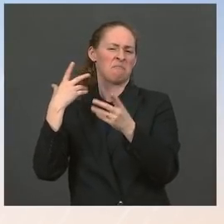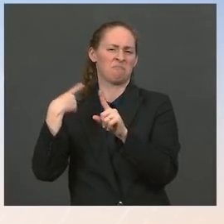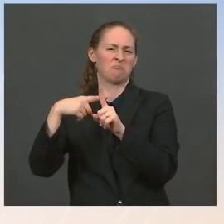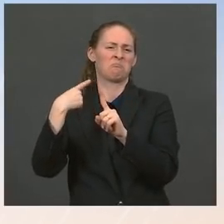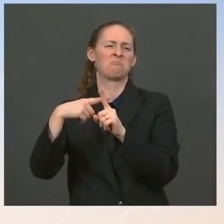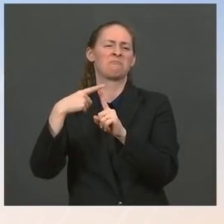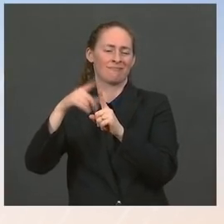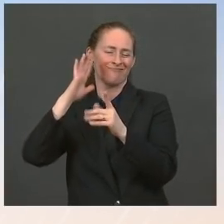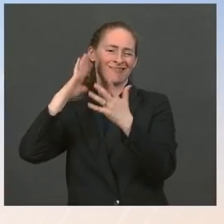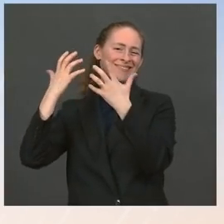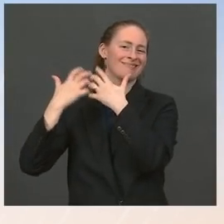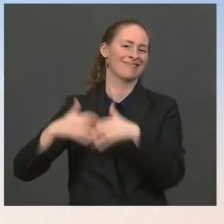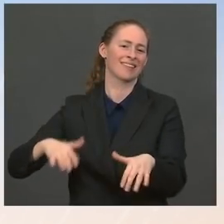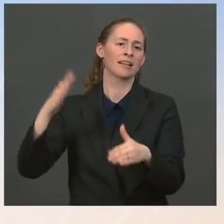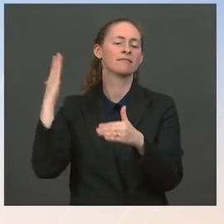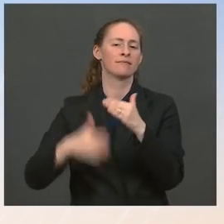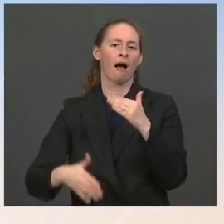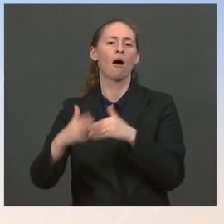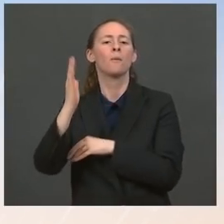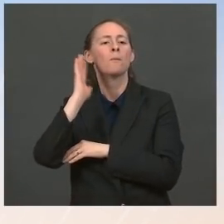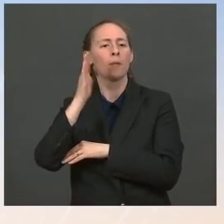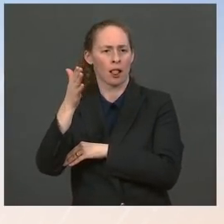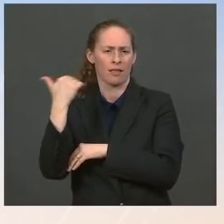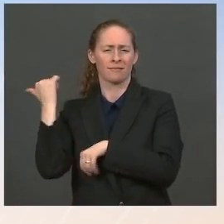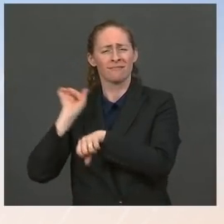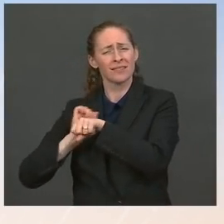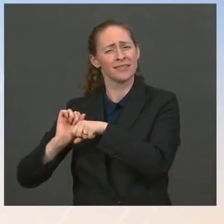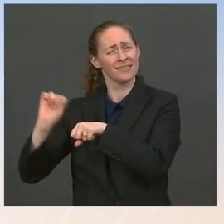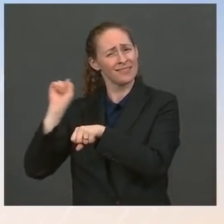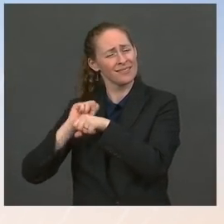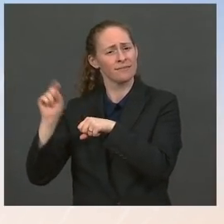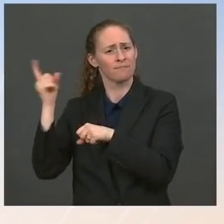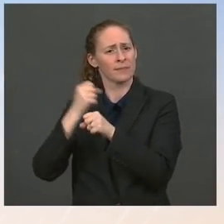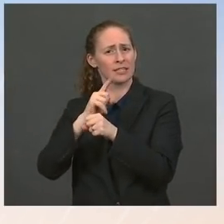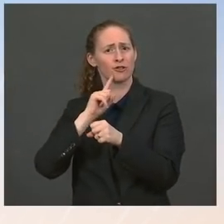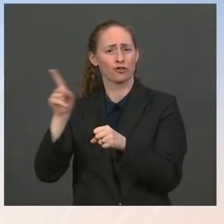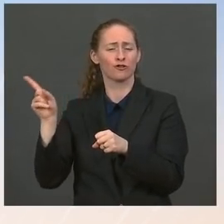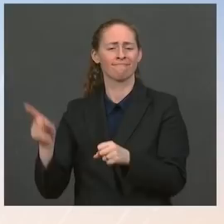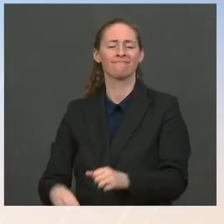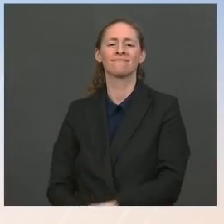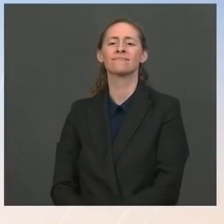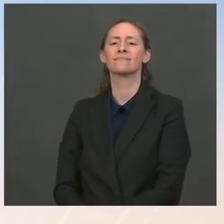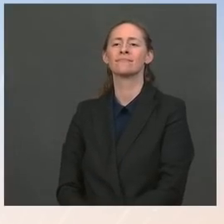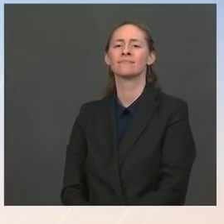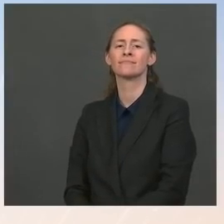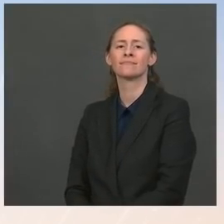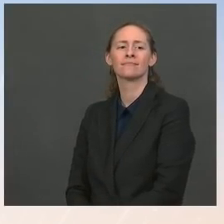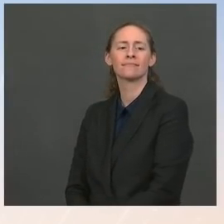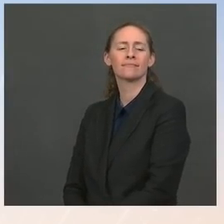And he's going to work very hard to deliver that. The Press: And can you provide any more clarity